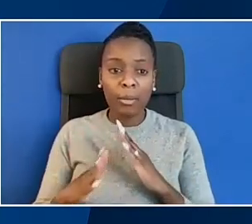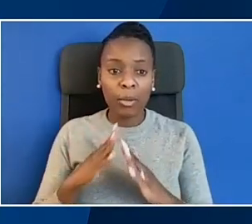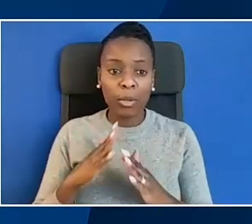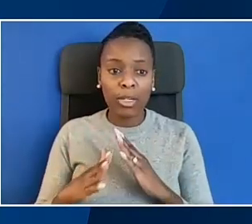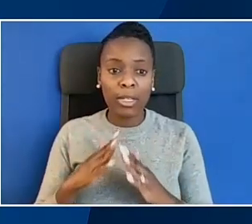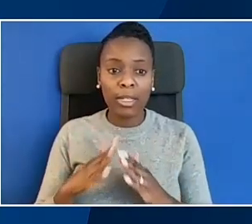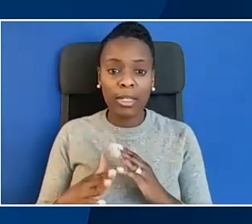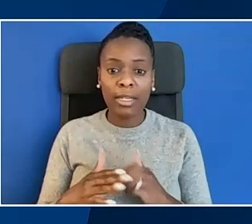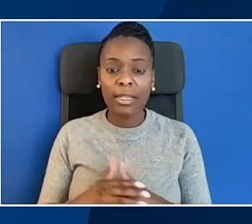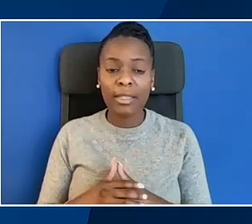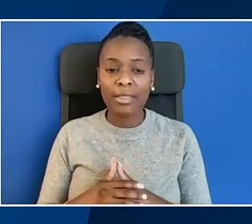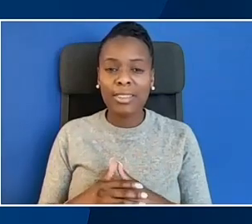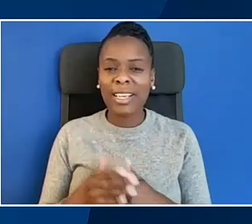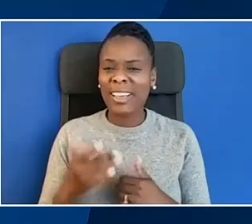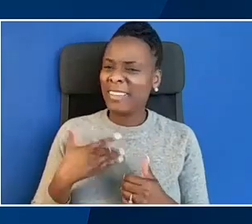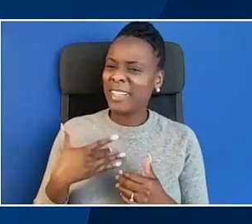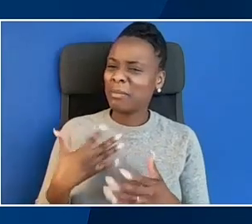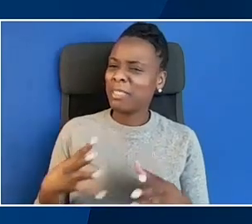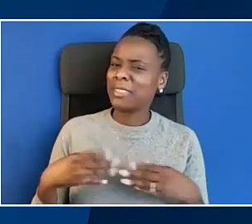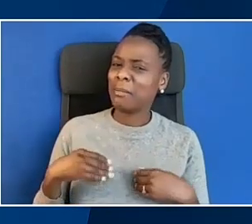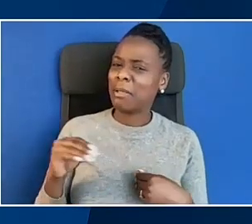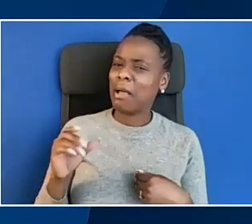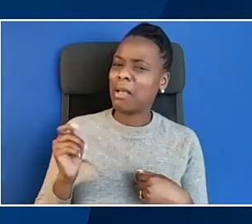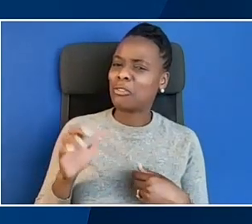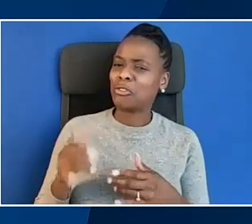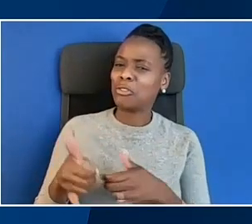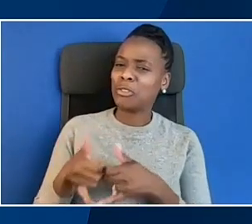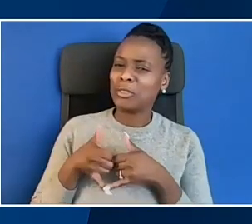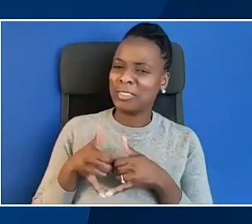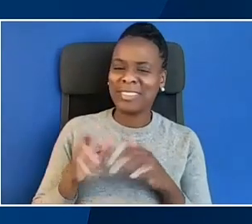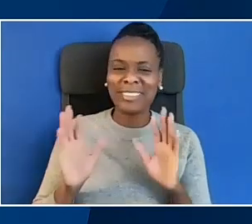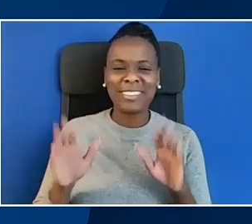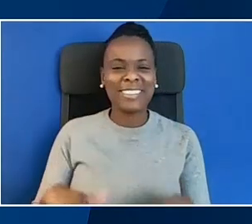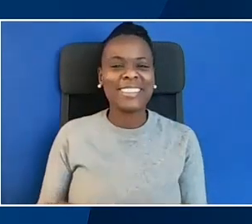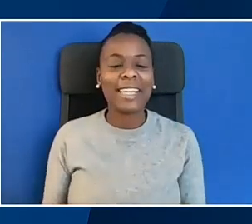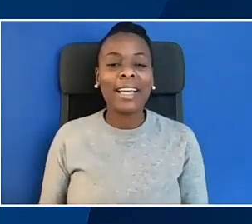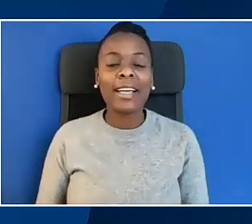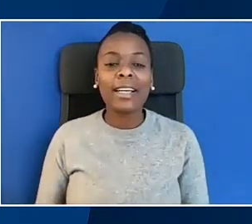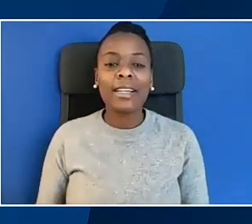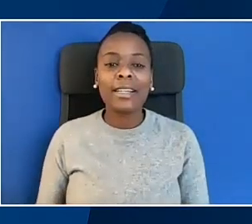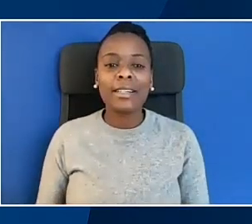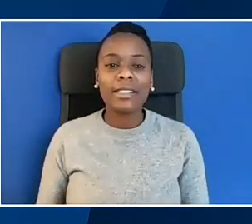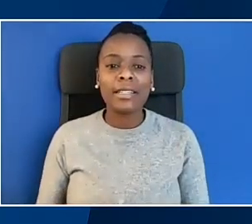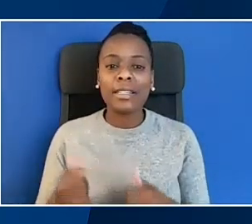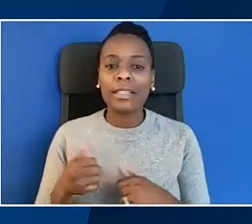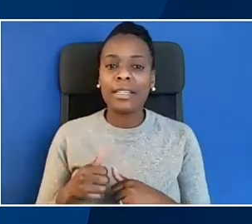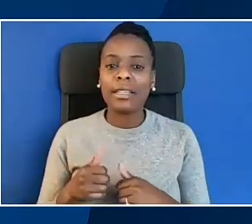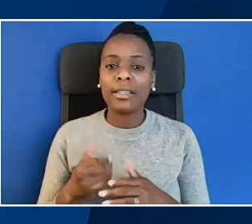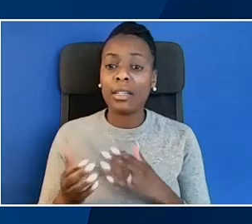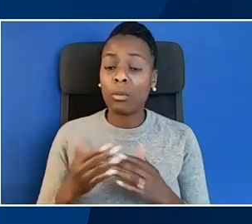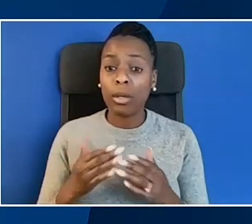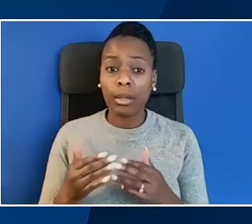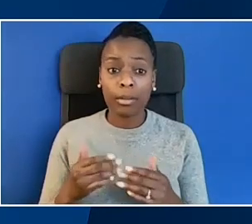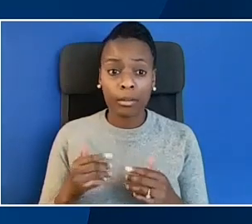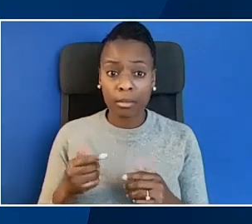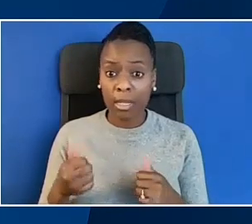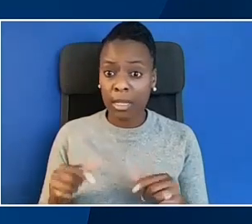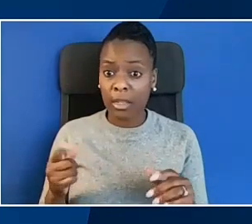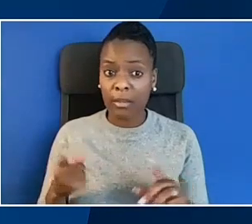Oscar. I don't know why I'm like thinking of like who I don't know, but anyways, does anybody from subcommittee want to say anything? I don't want to